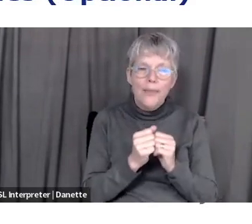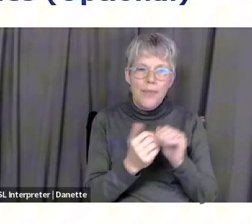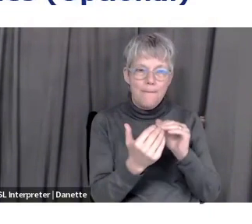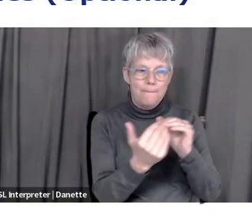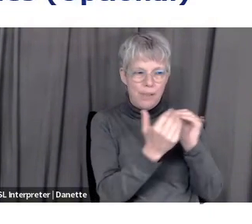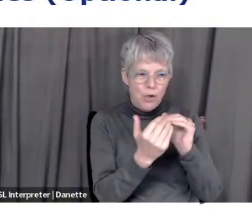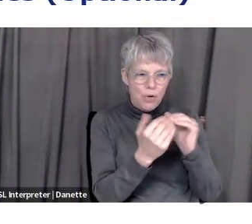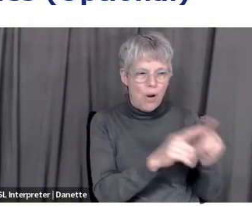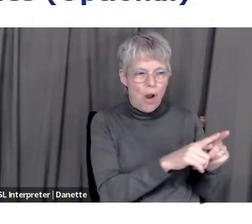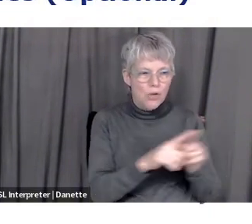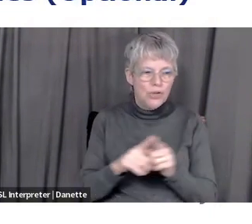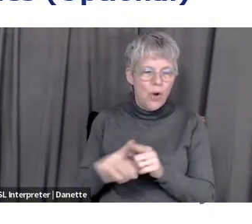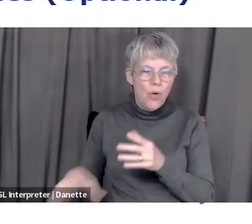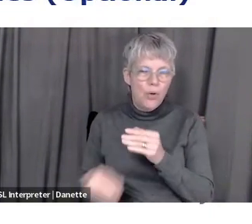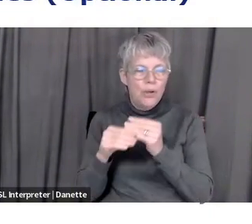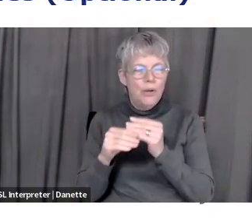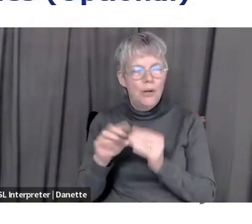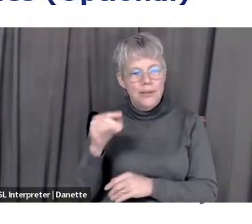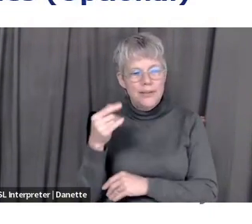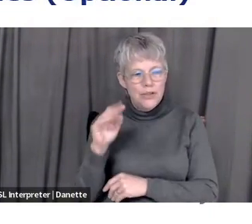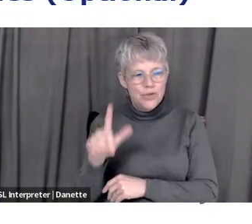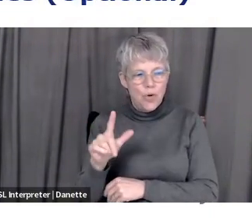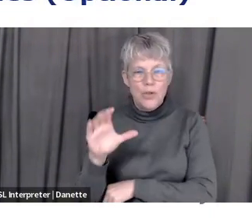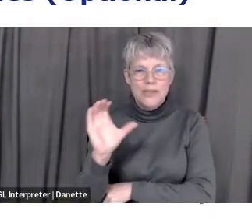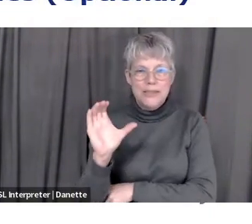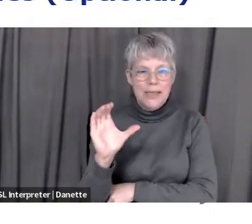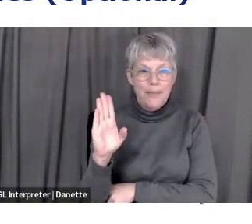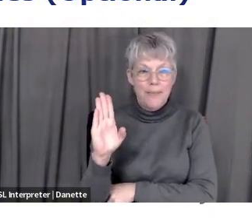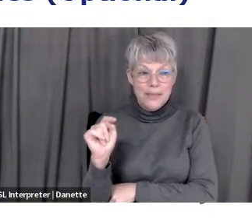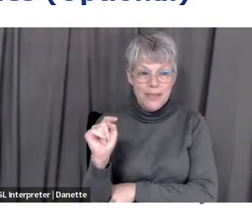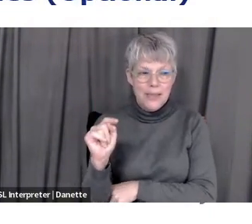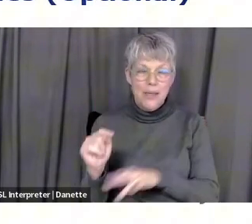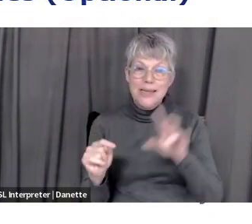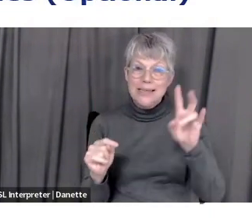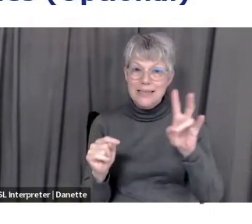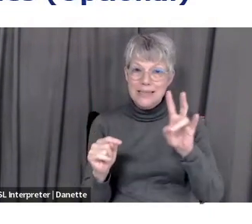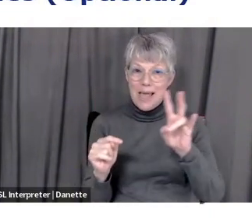And we do offer digital CBT programs. We have 7 modules.